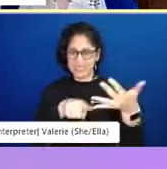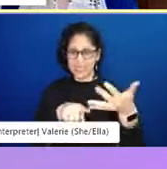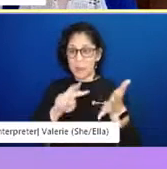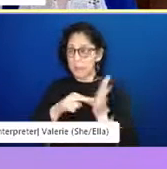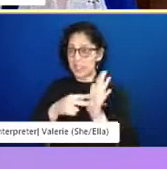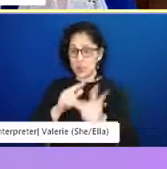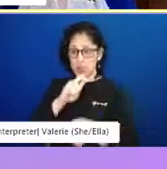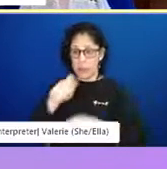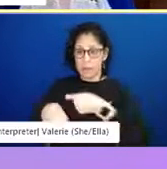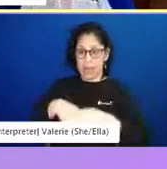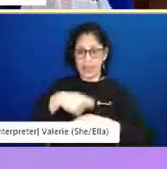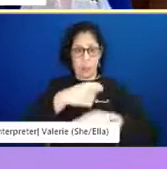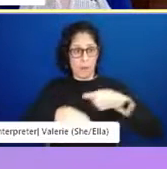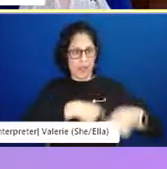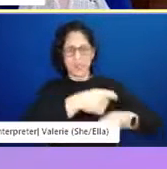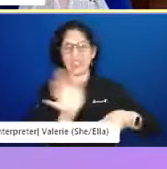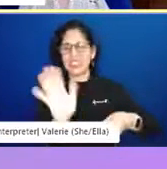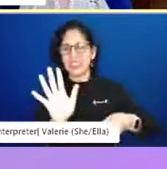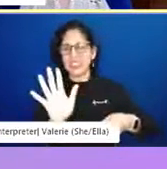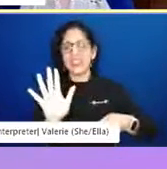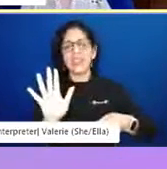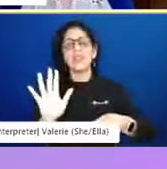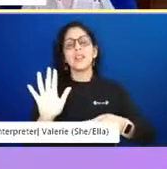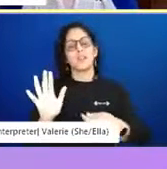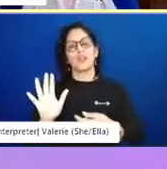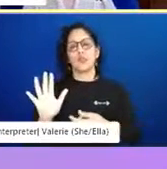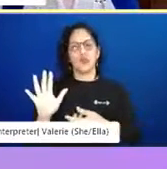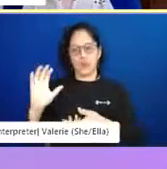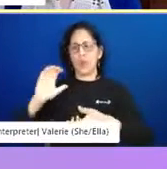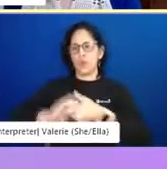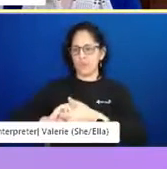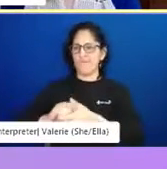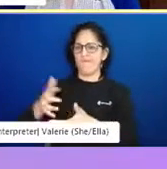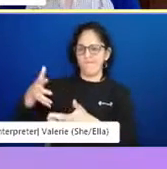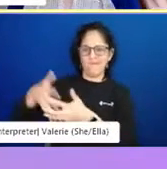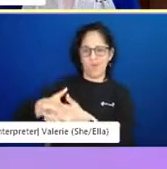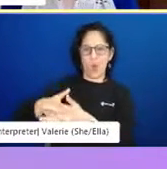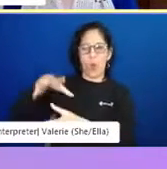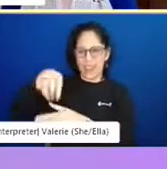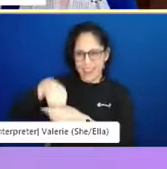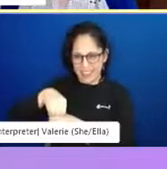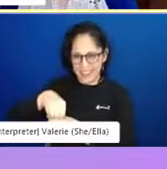existing product creation processes and remember this is just a starting point